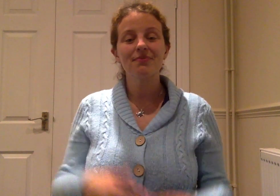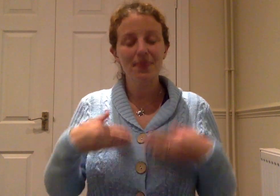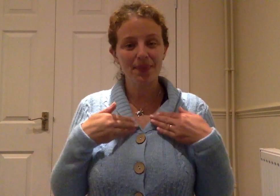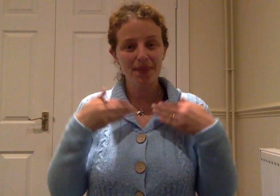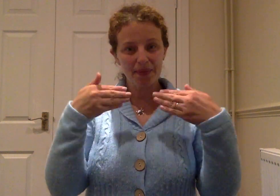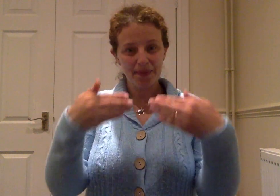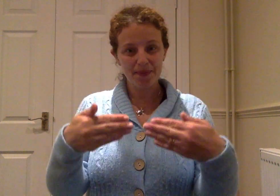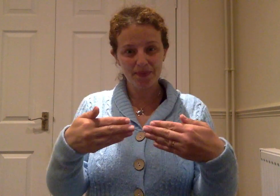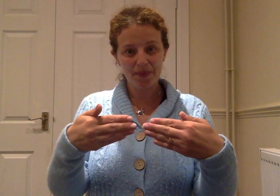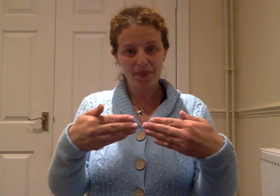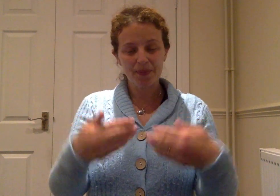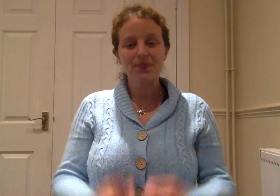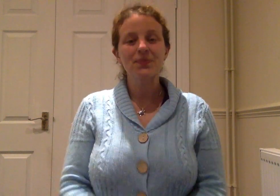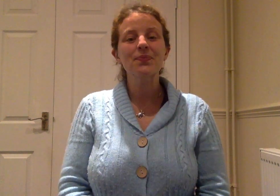Moving on.